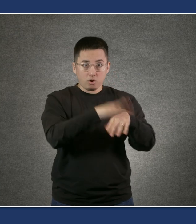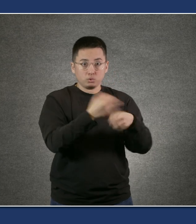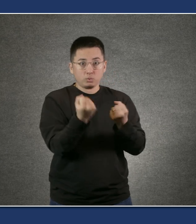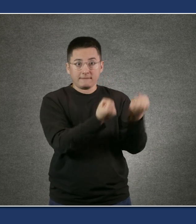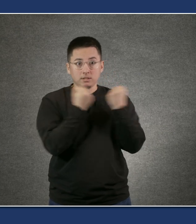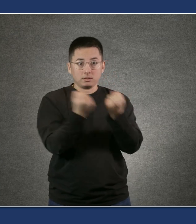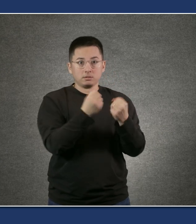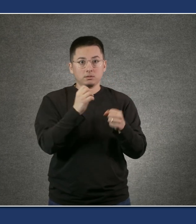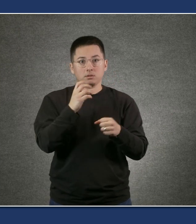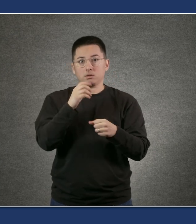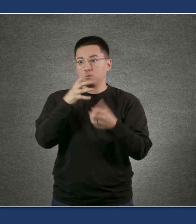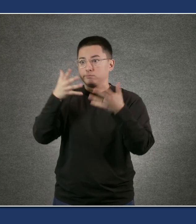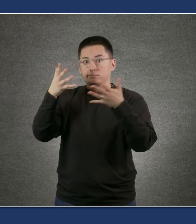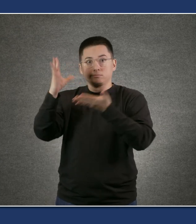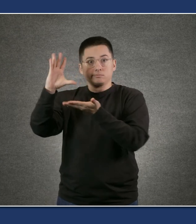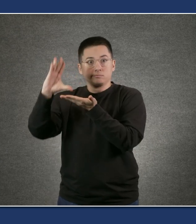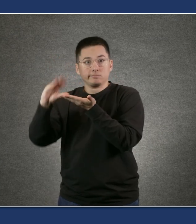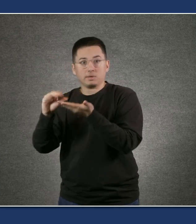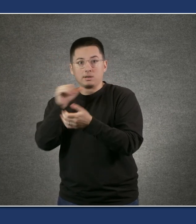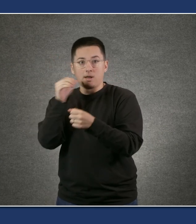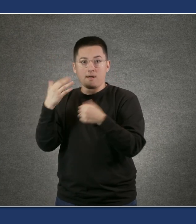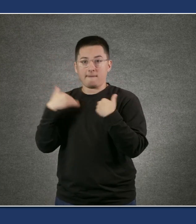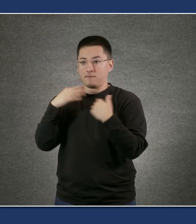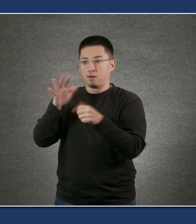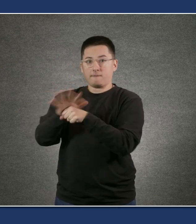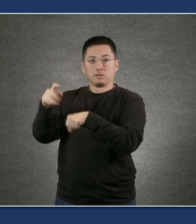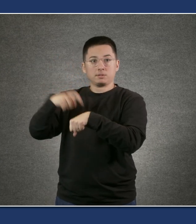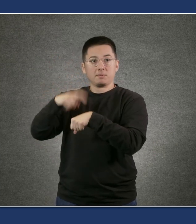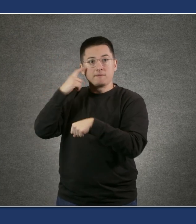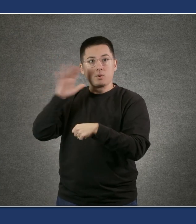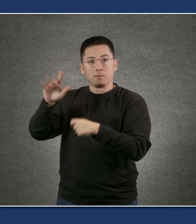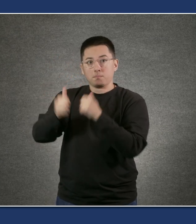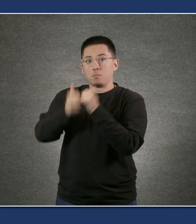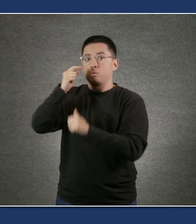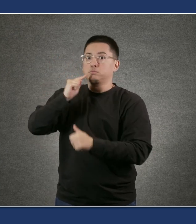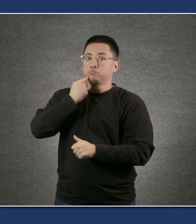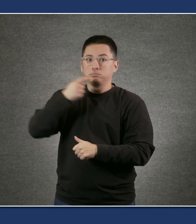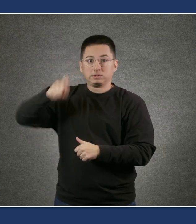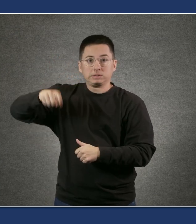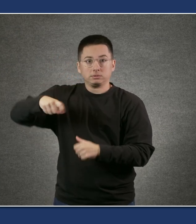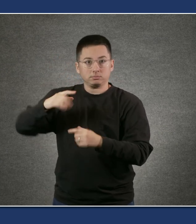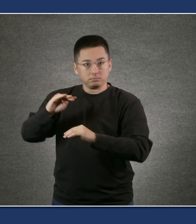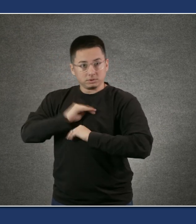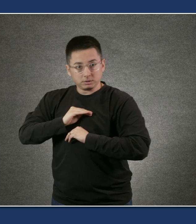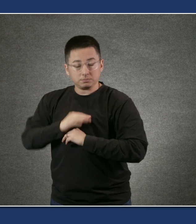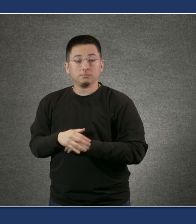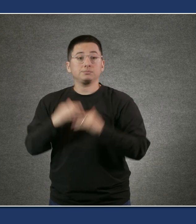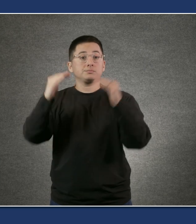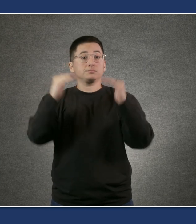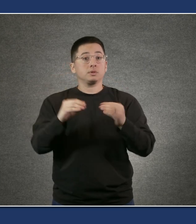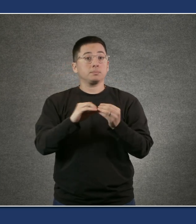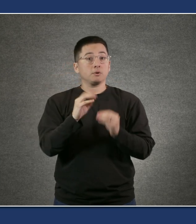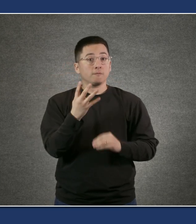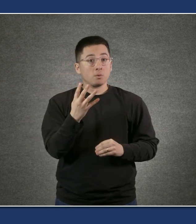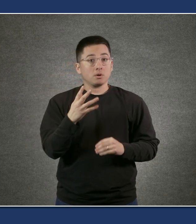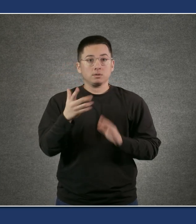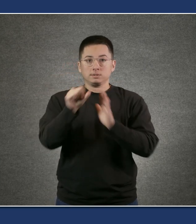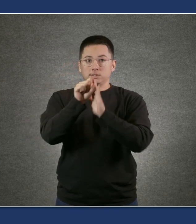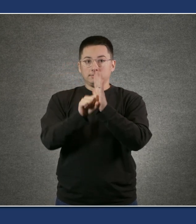Four, state-designated reimbursement for PCA services remains the lowest reimbursed service, further challenging